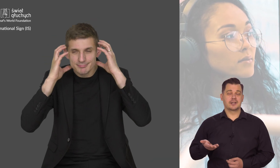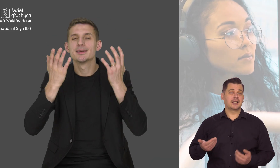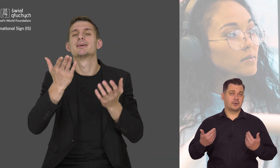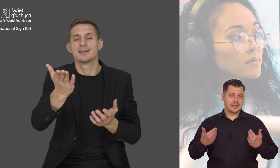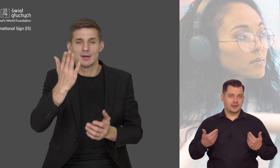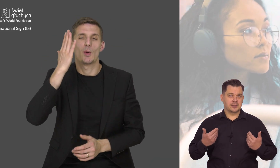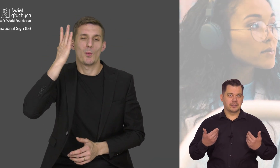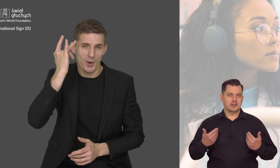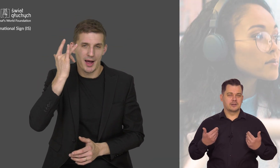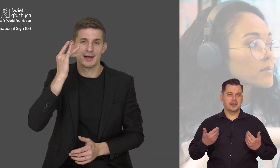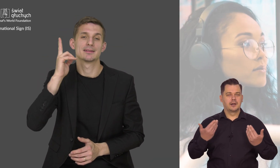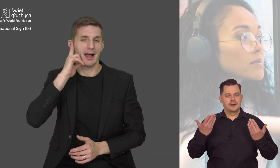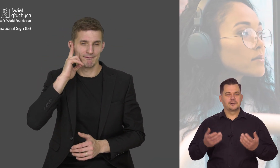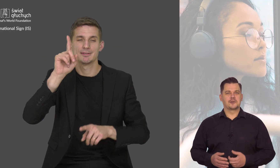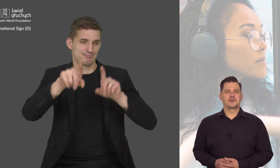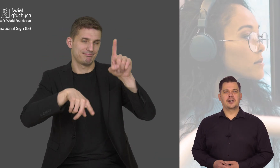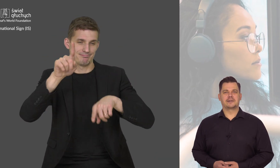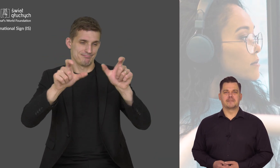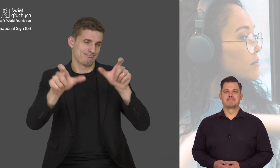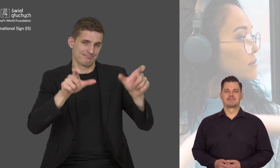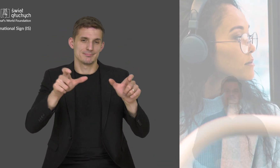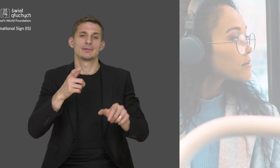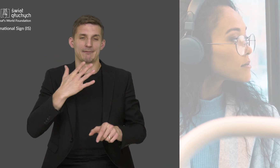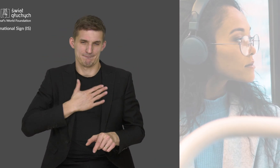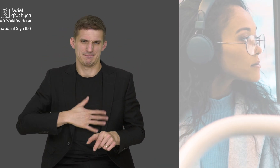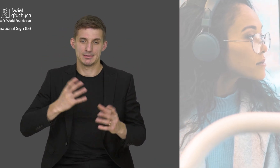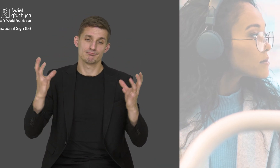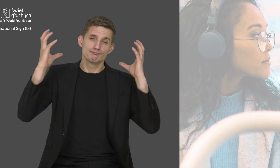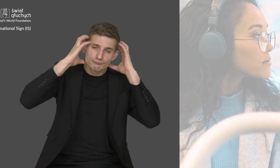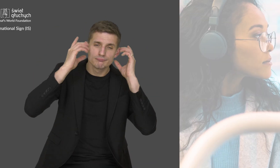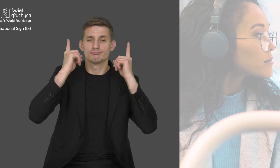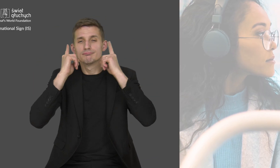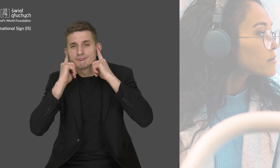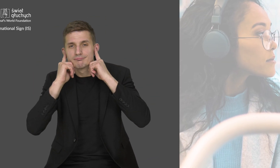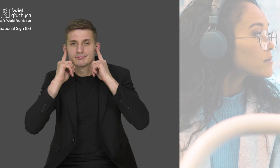This is exactly why some deaf people wear them—for their own safety.